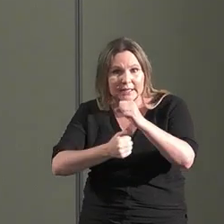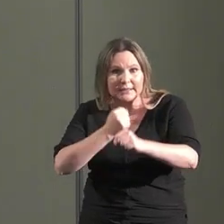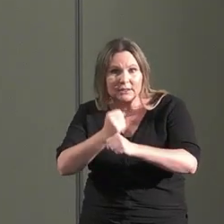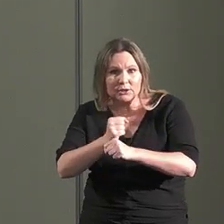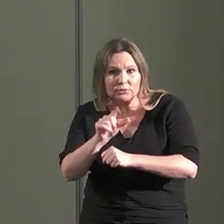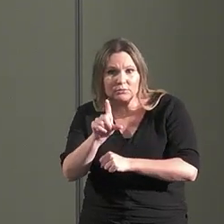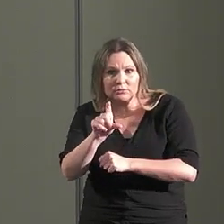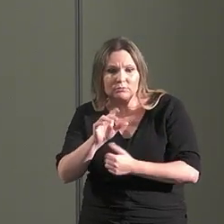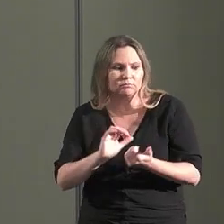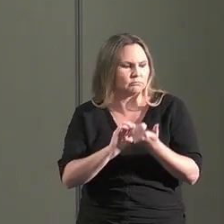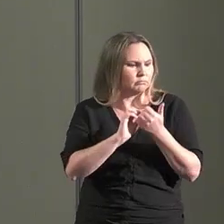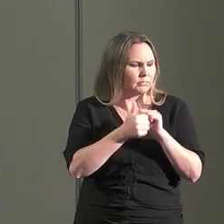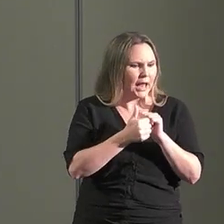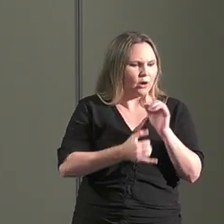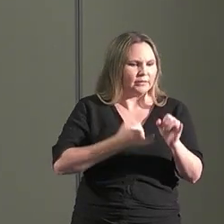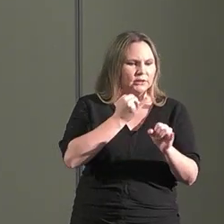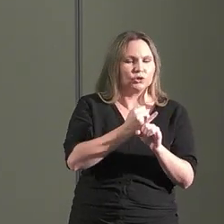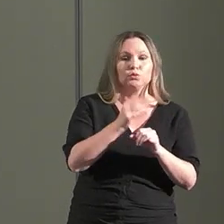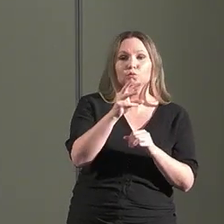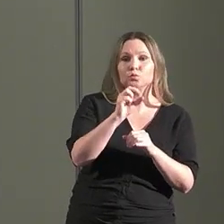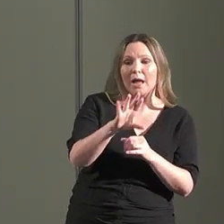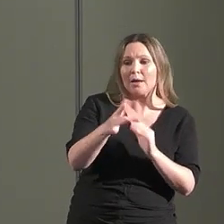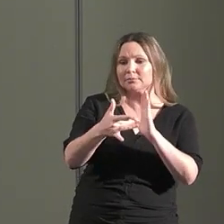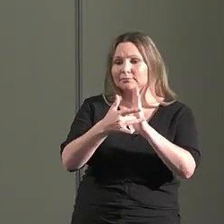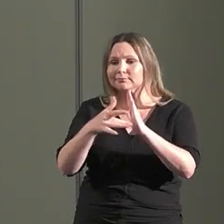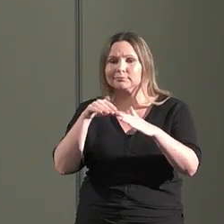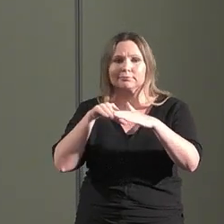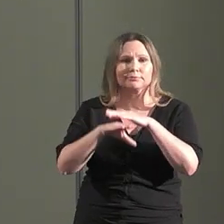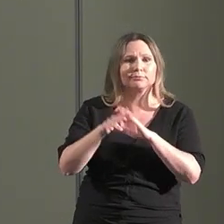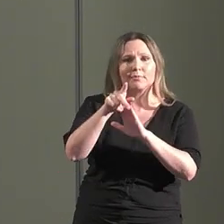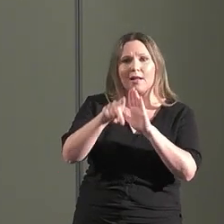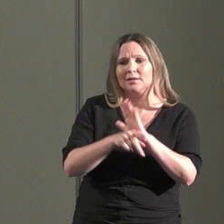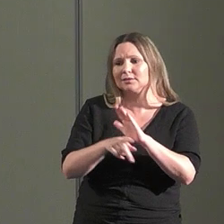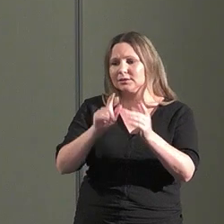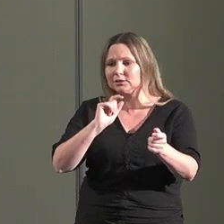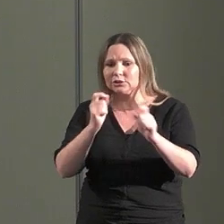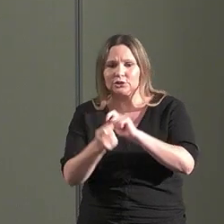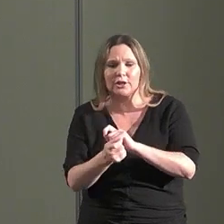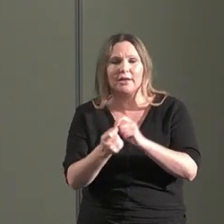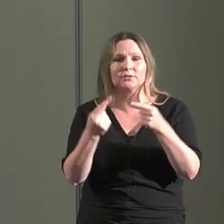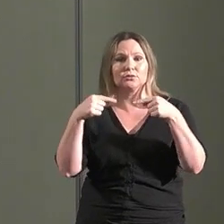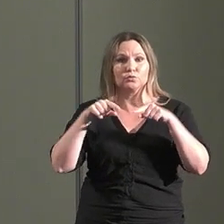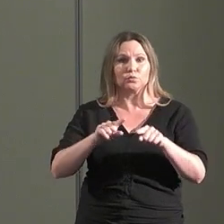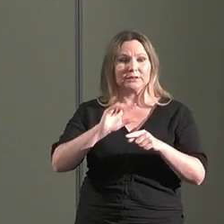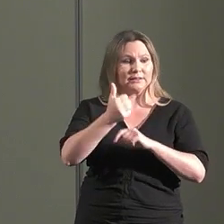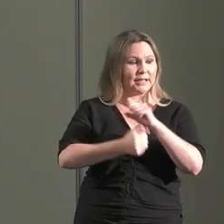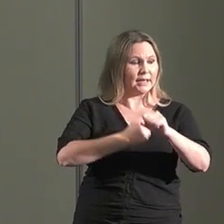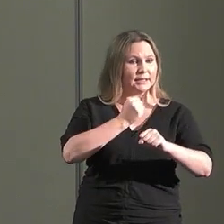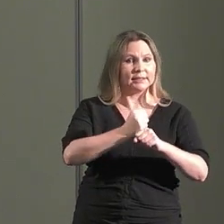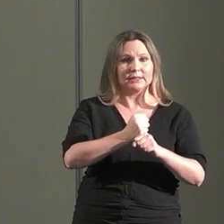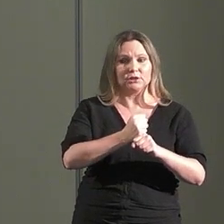How have institutions web or technology policies changed over ten years? Has -- oops.